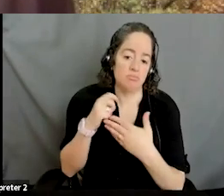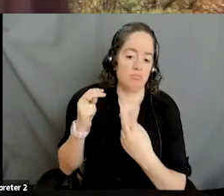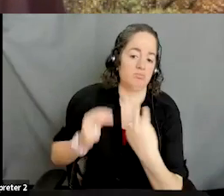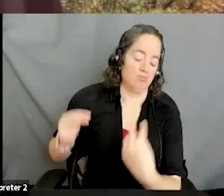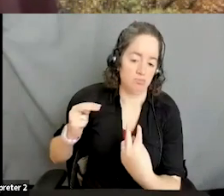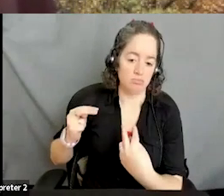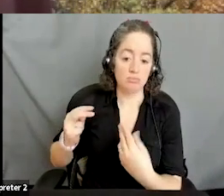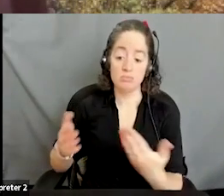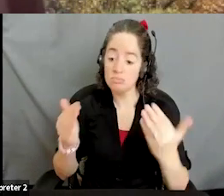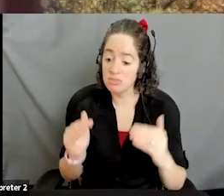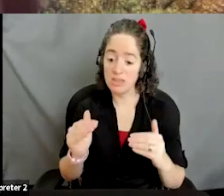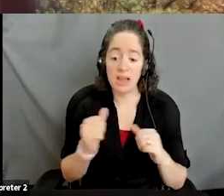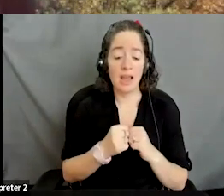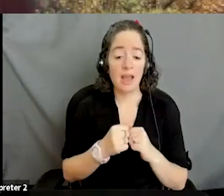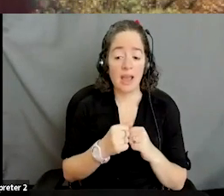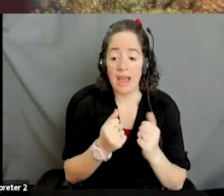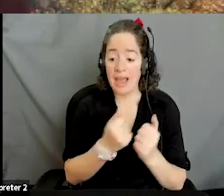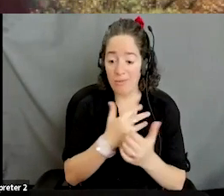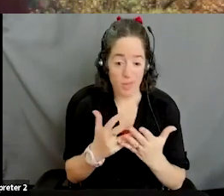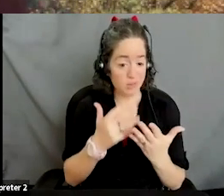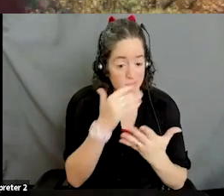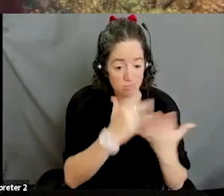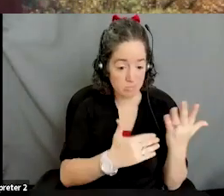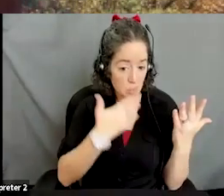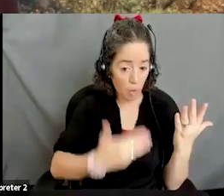We cataloged everything that we did well and everything that we didn't do well.